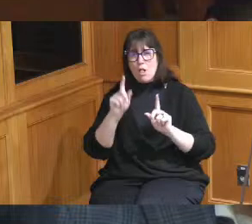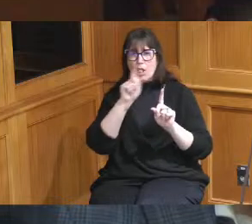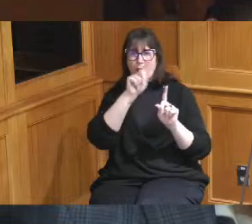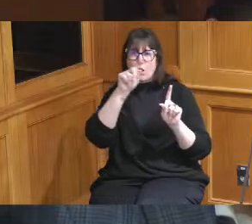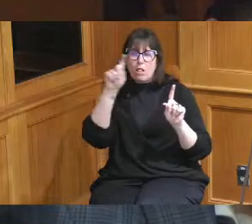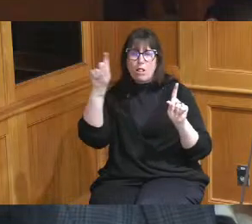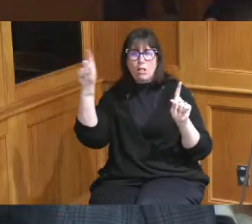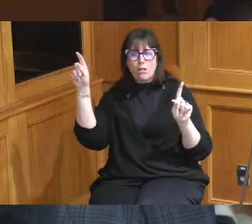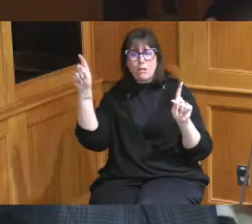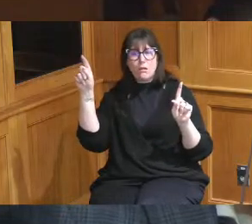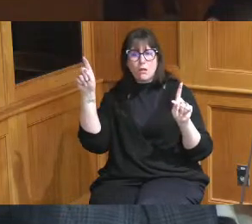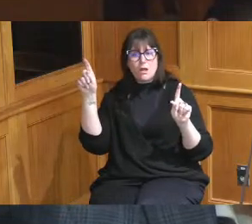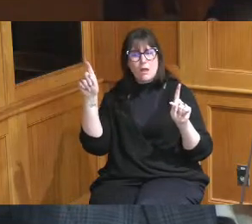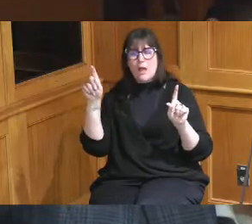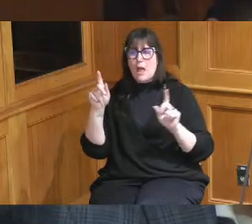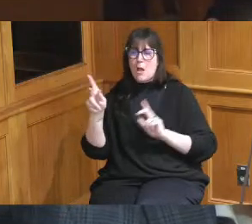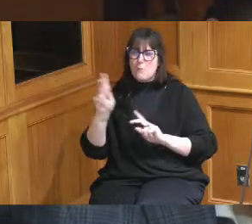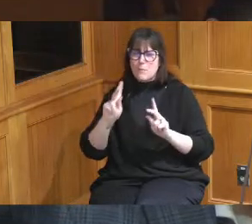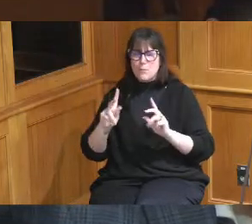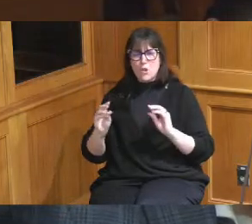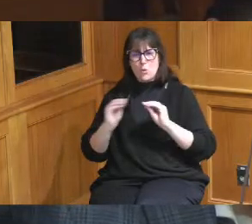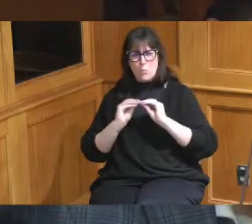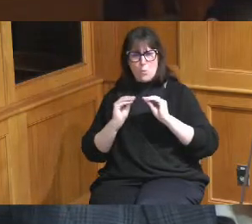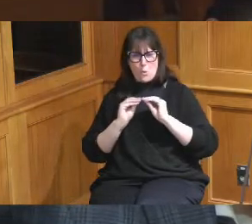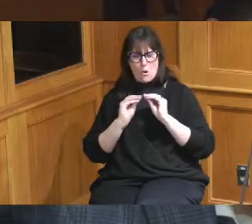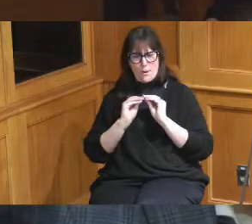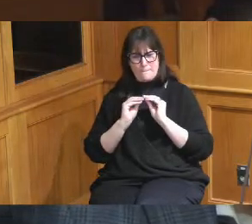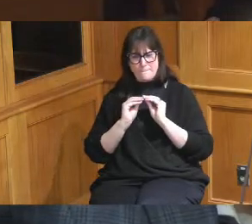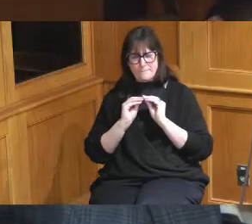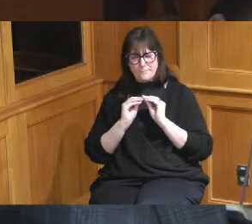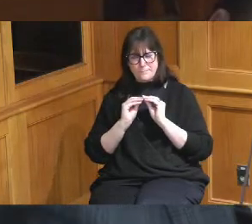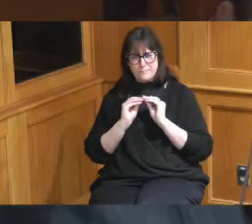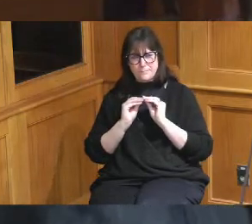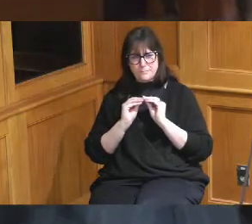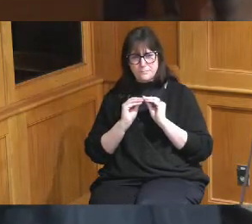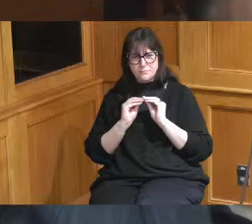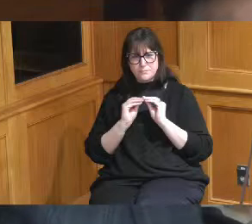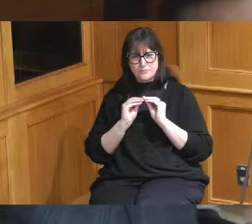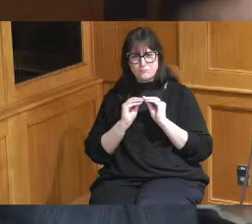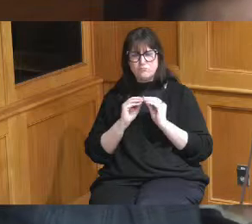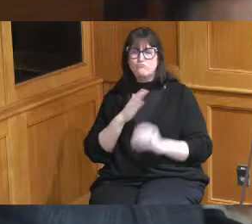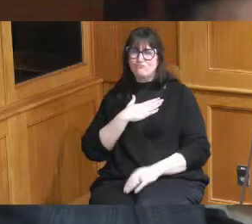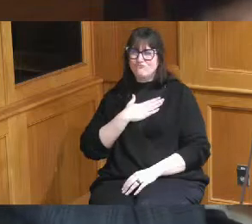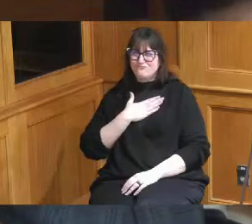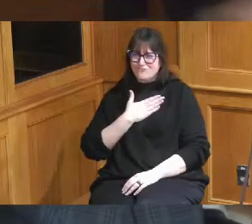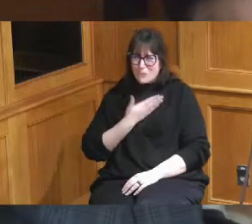and I think people are more I think they're more open to it now because they're seeing all these